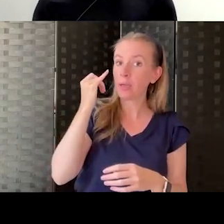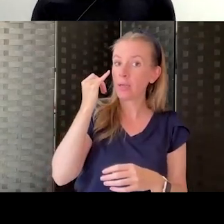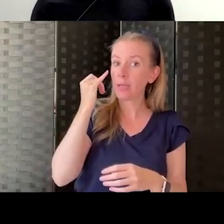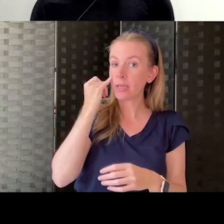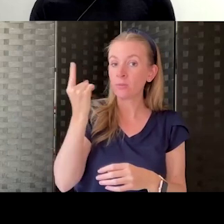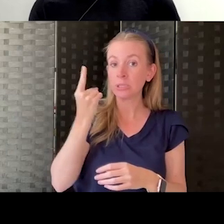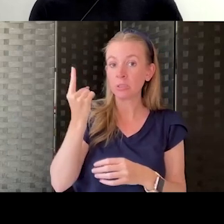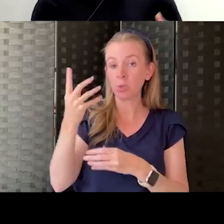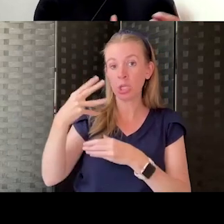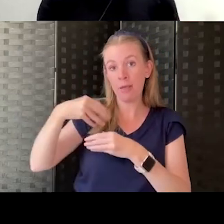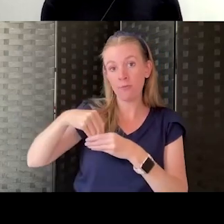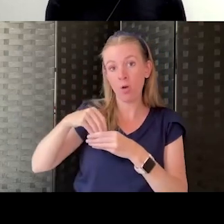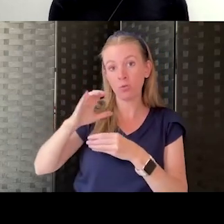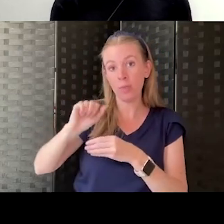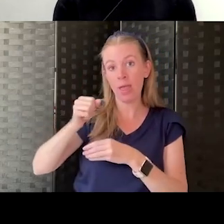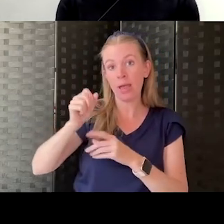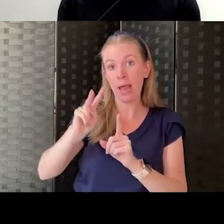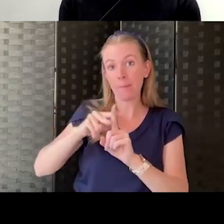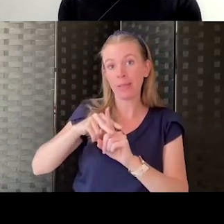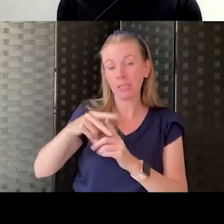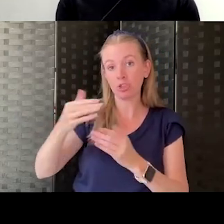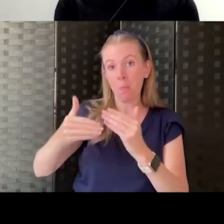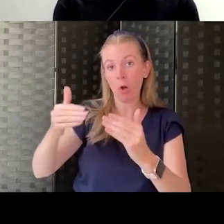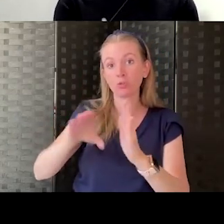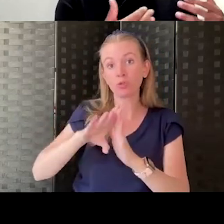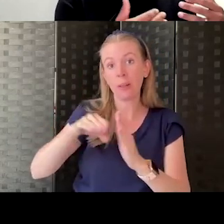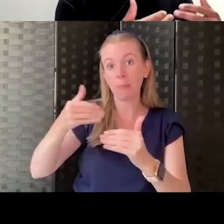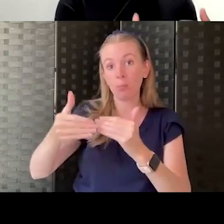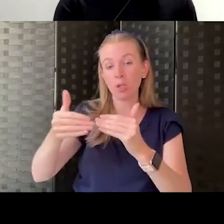the application process with the product development process, they can come read